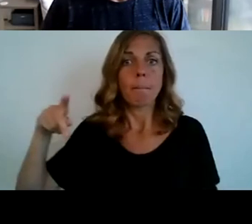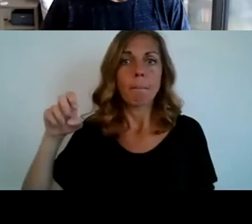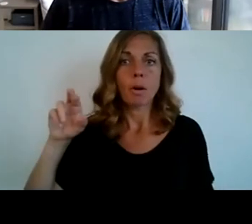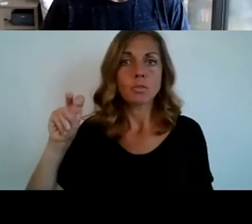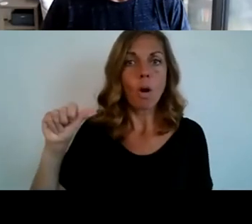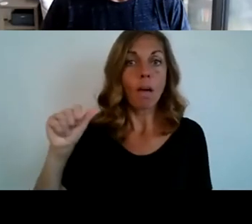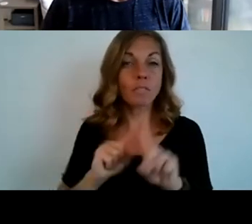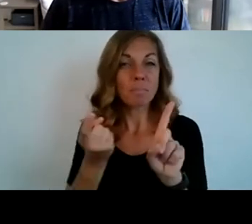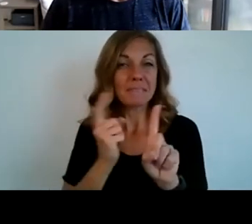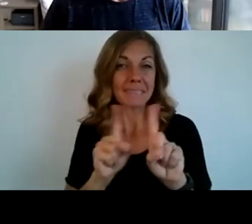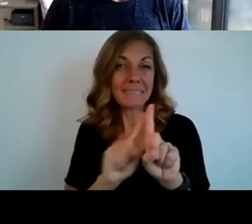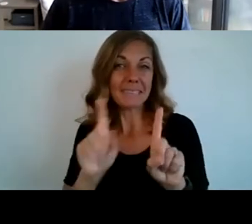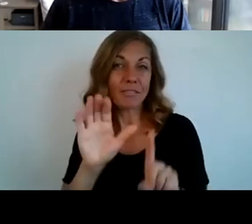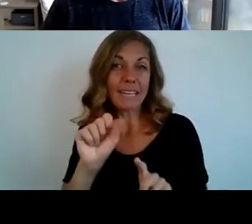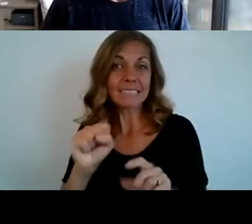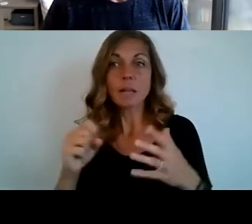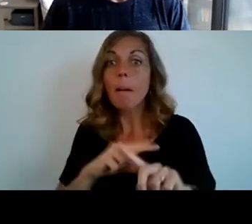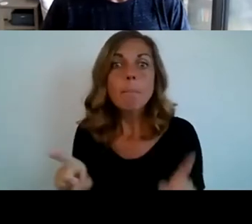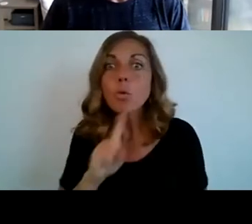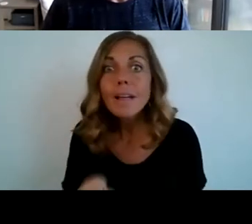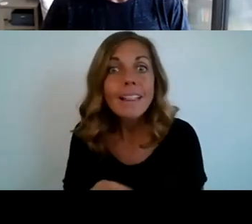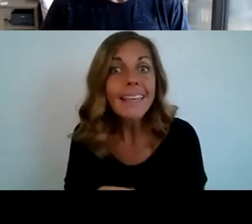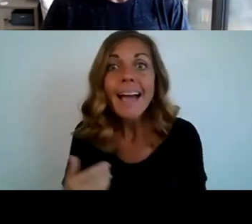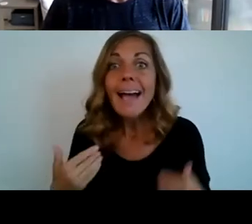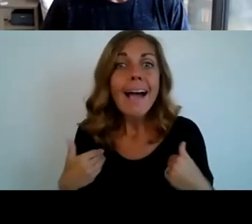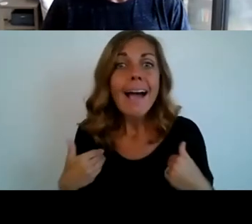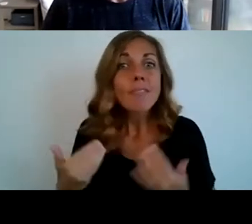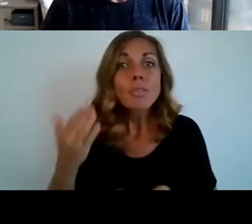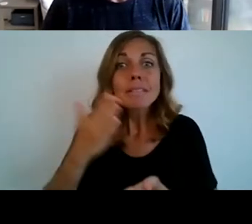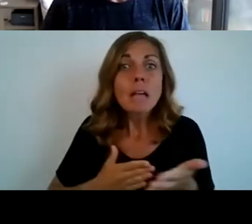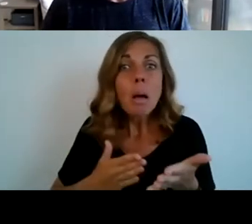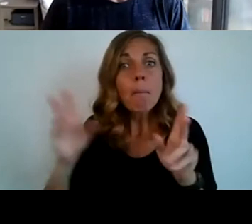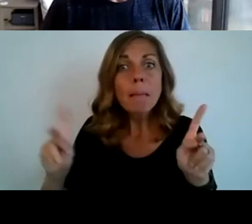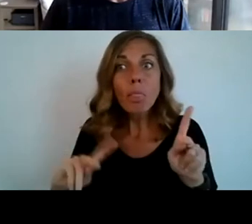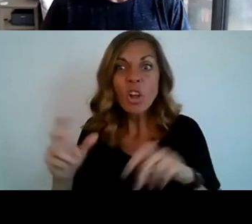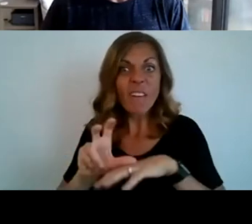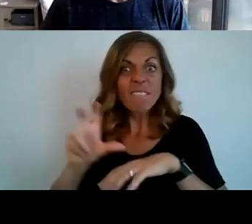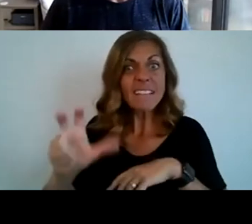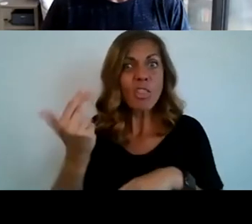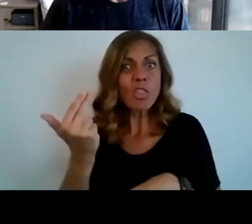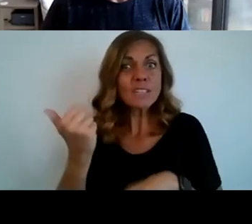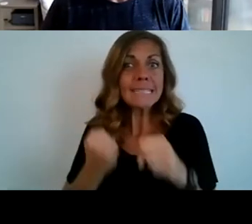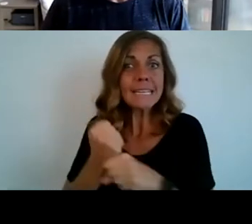now because there are kids who have invested 13 years of their lives I say kids, young